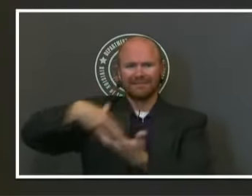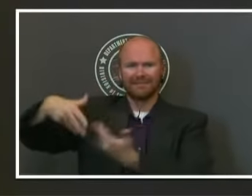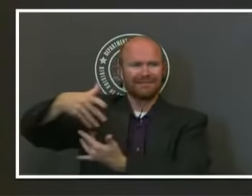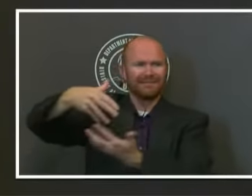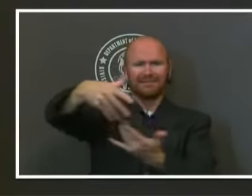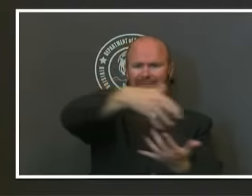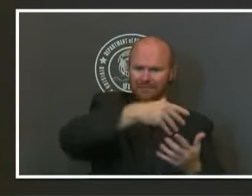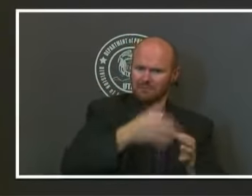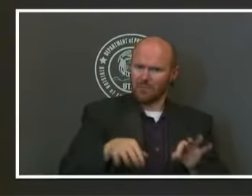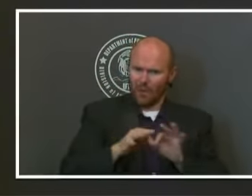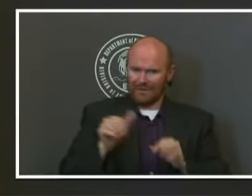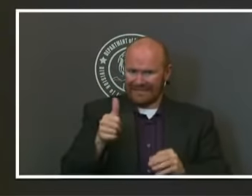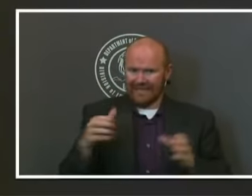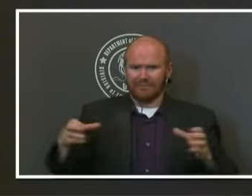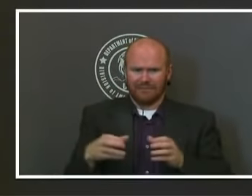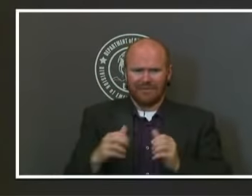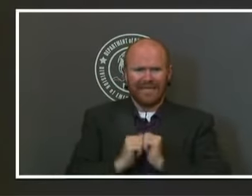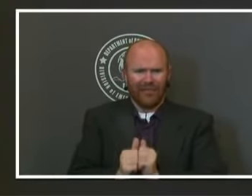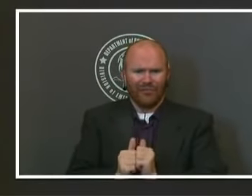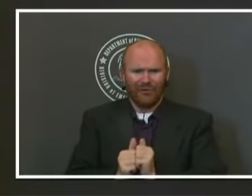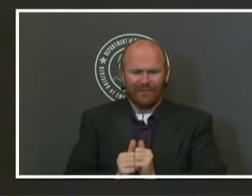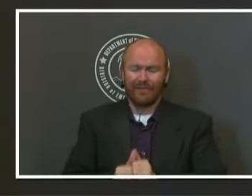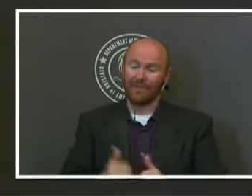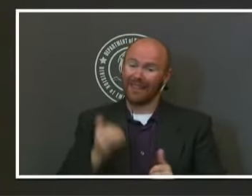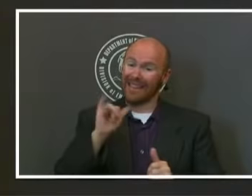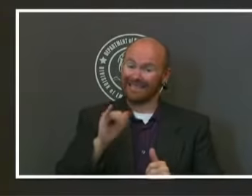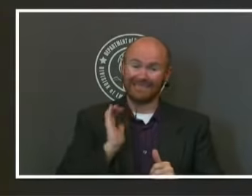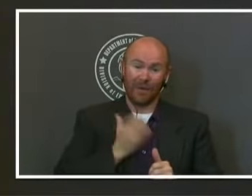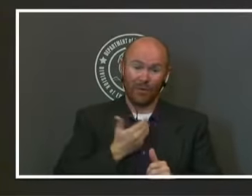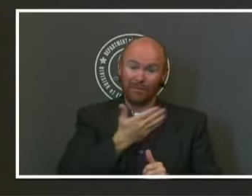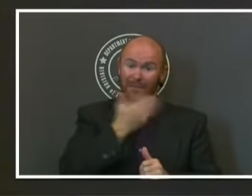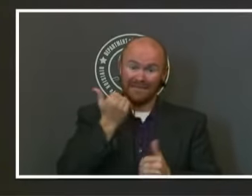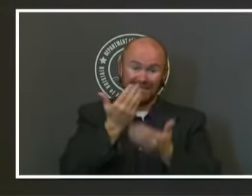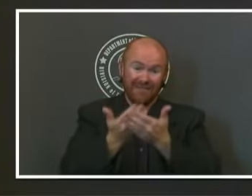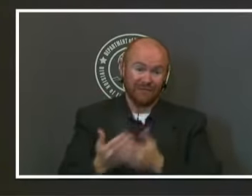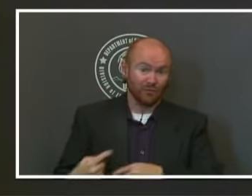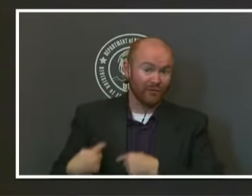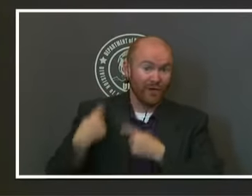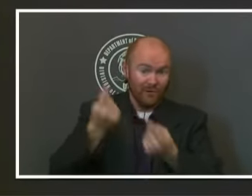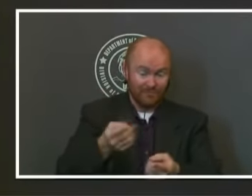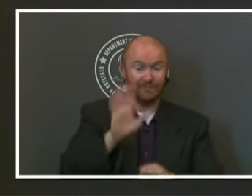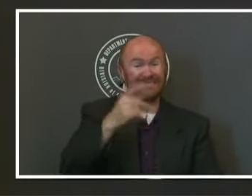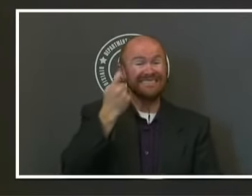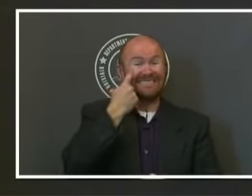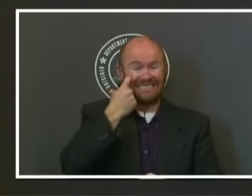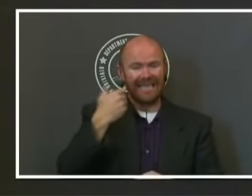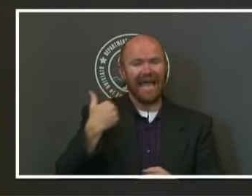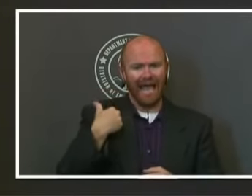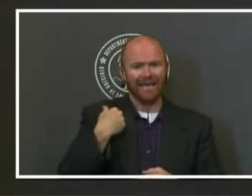again this is the best evidence that we have to date after